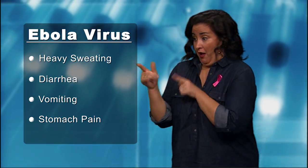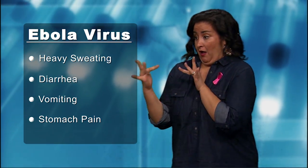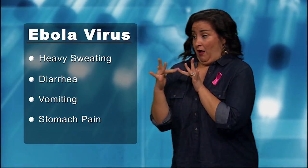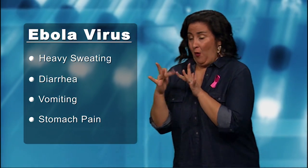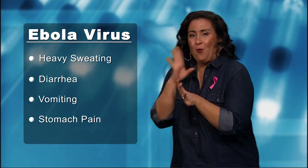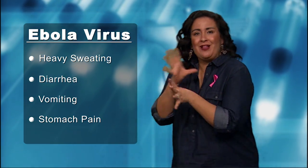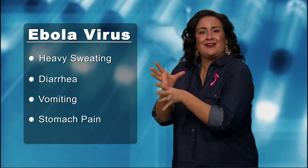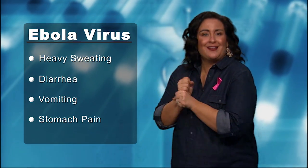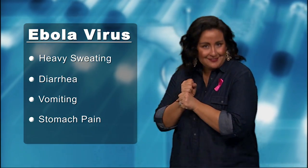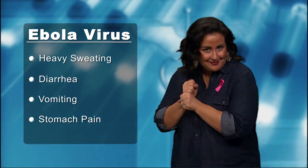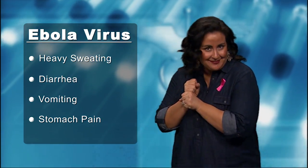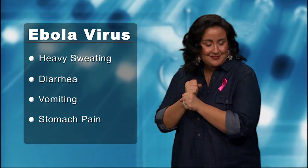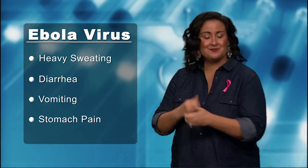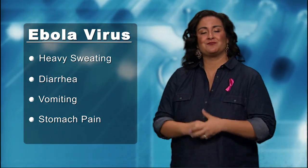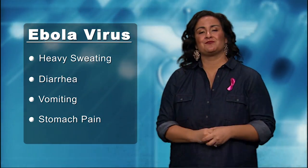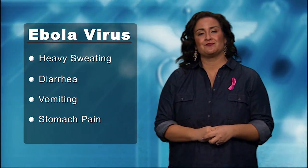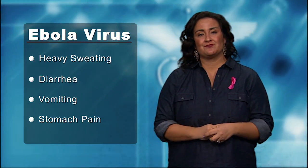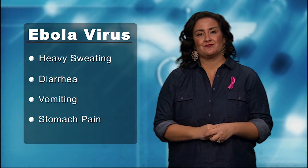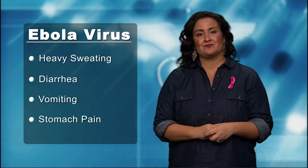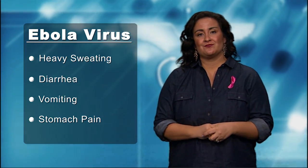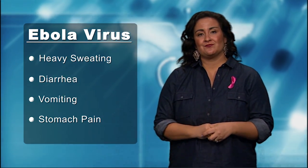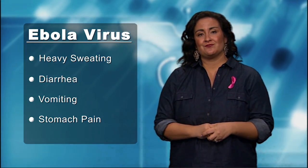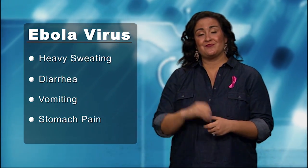order for you to catch it.